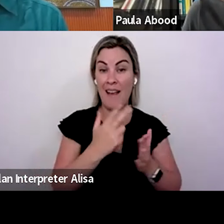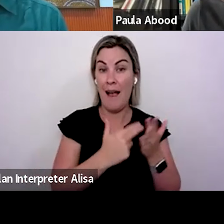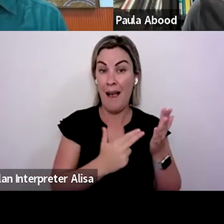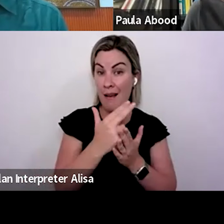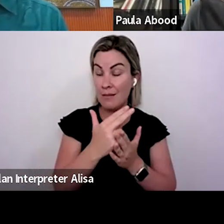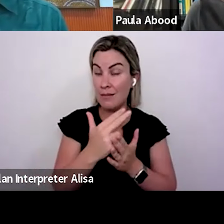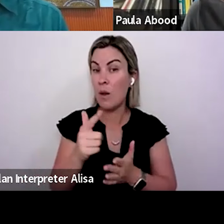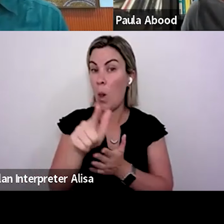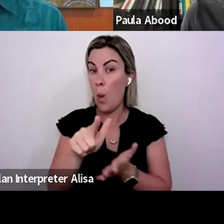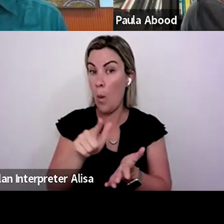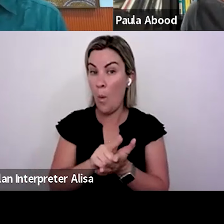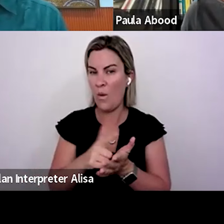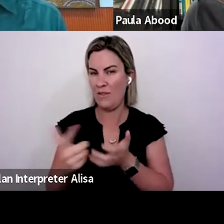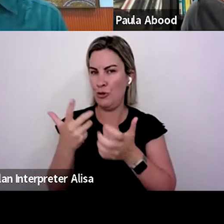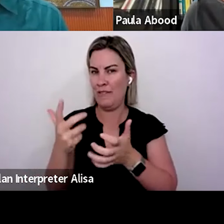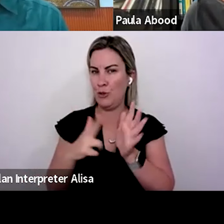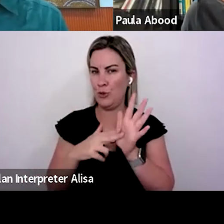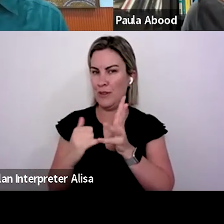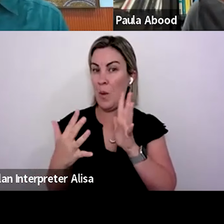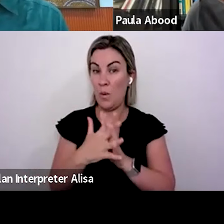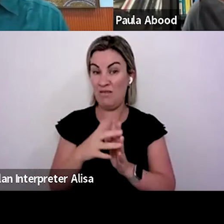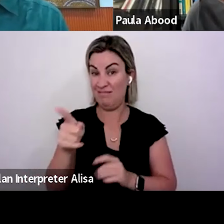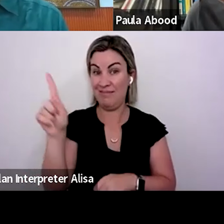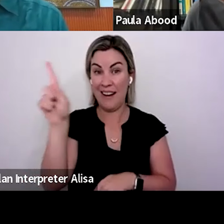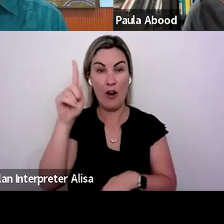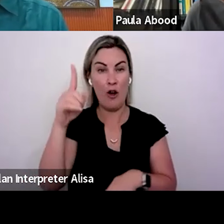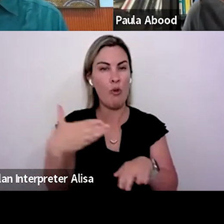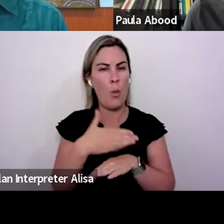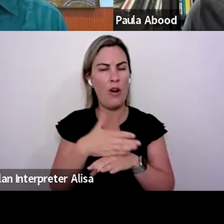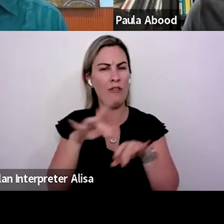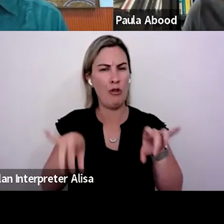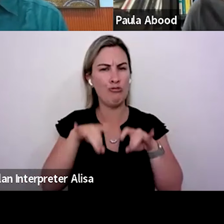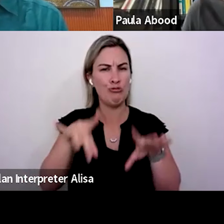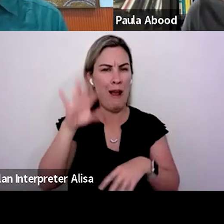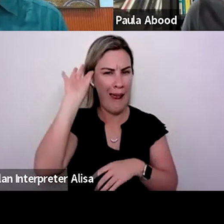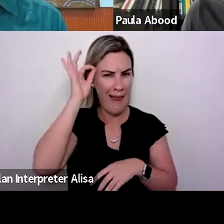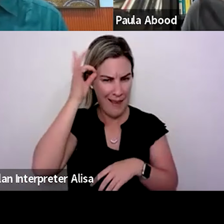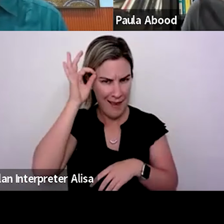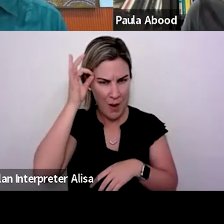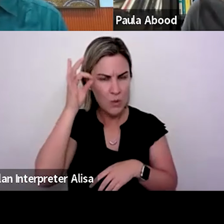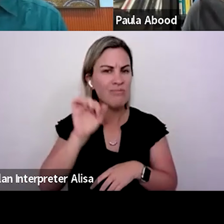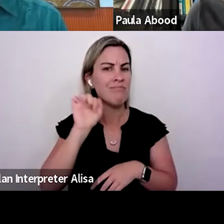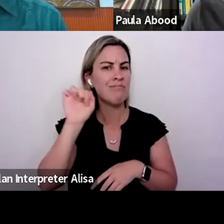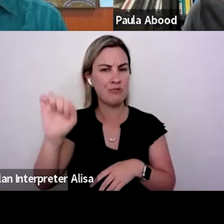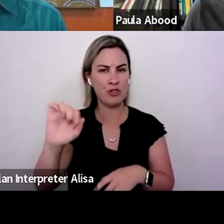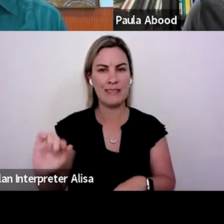She currently works at the Australia Council for the Arts as head of First Nations in the Sector Development Division.